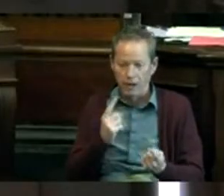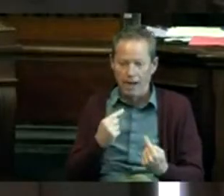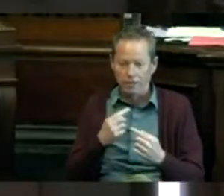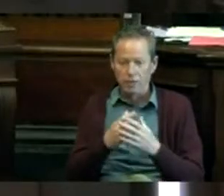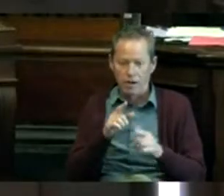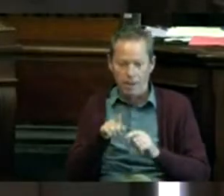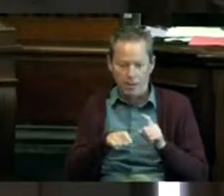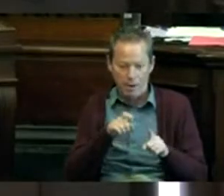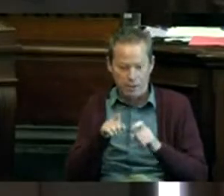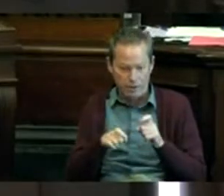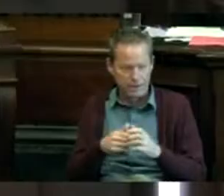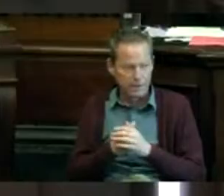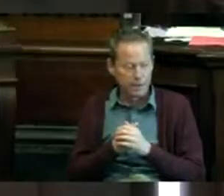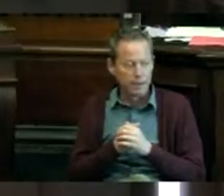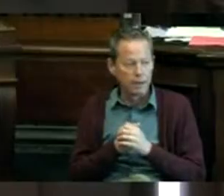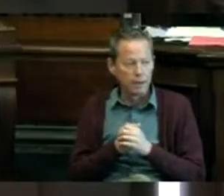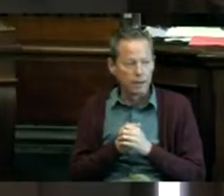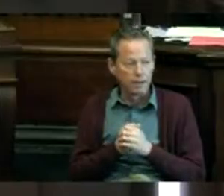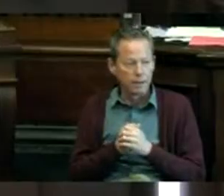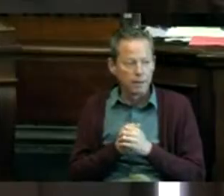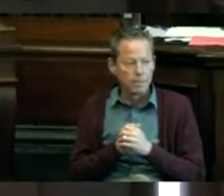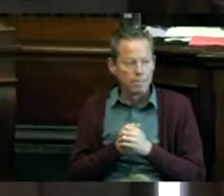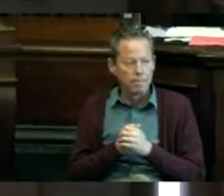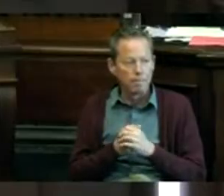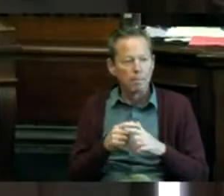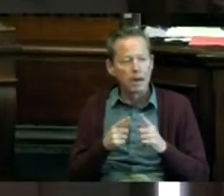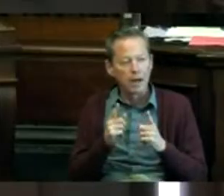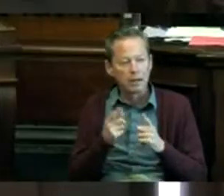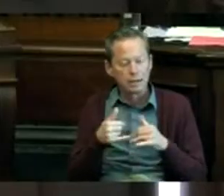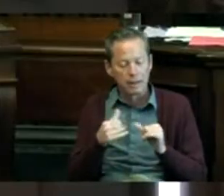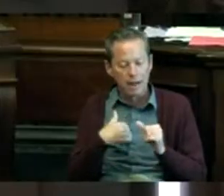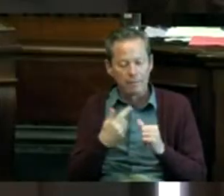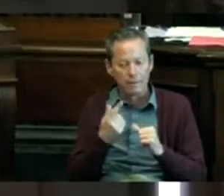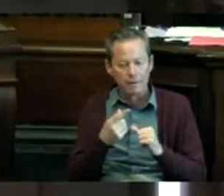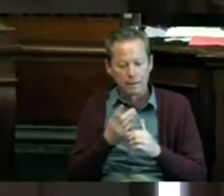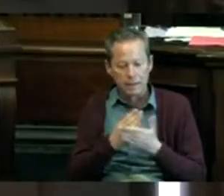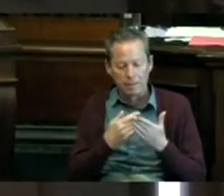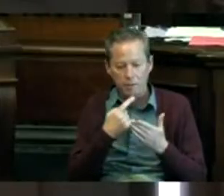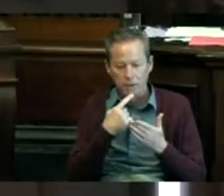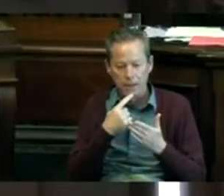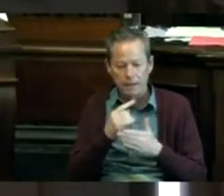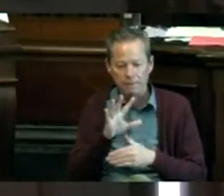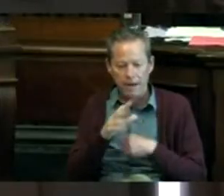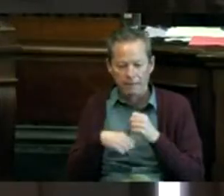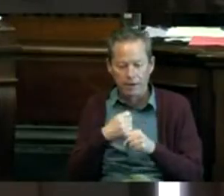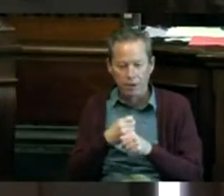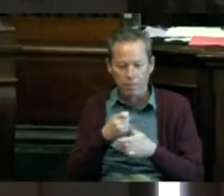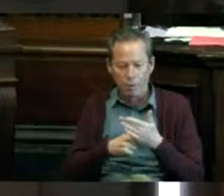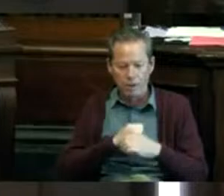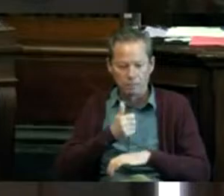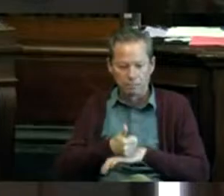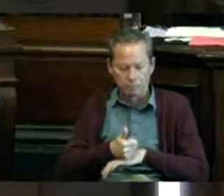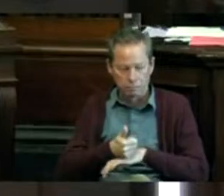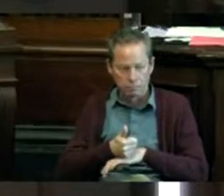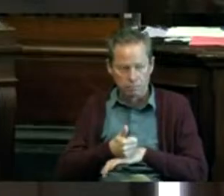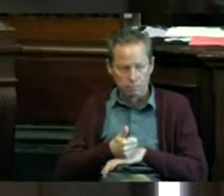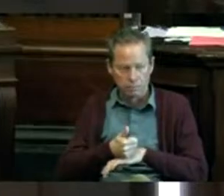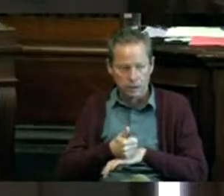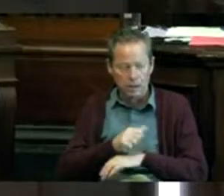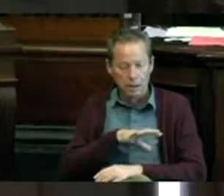you so much for the thorough presentation. You preemptively answered a lot of the questions I was going to ask, but let me